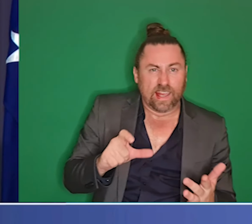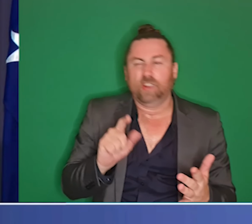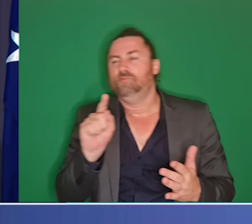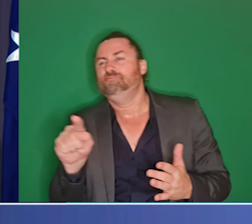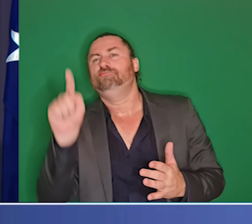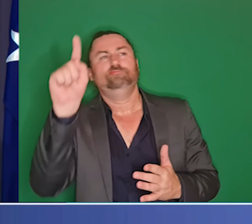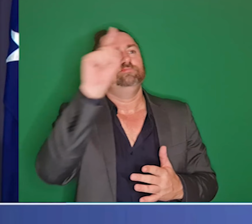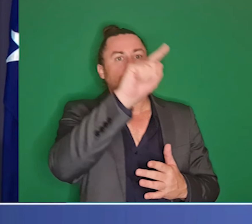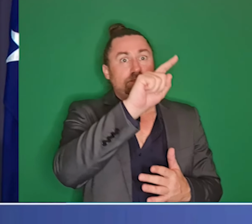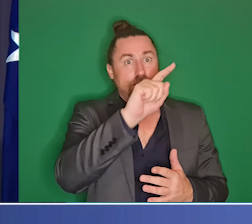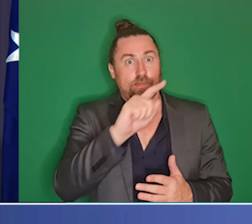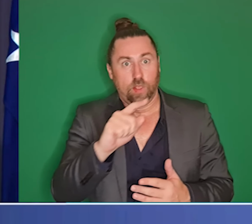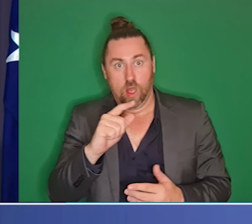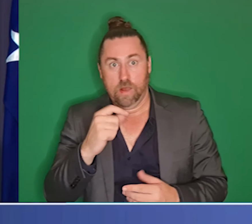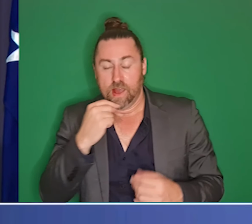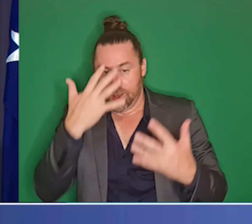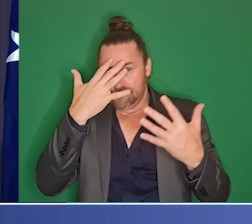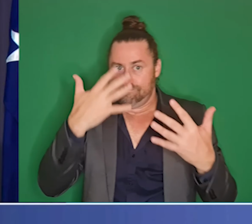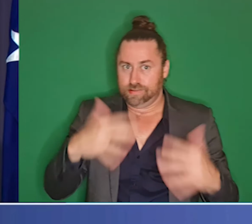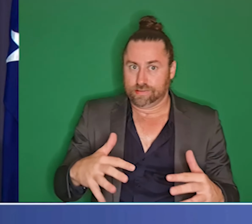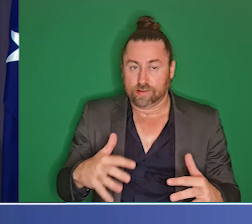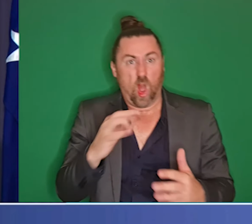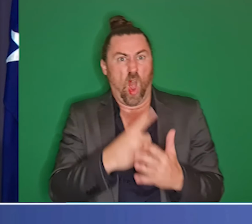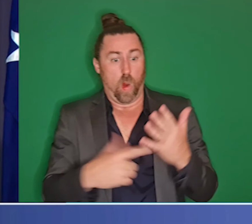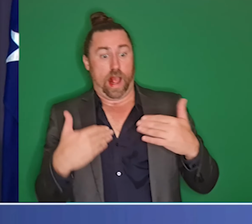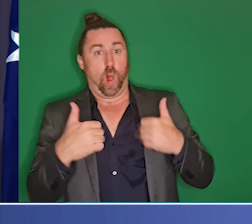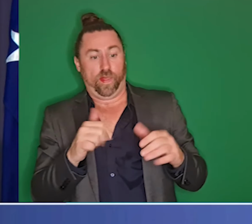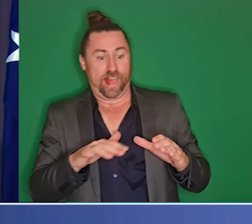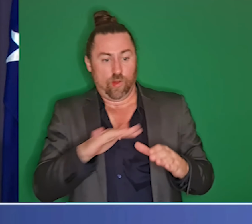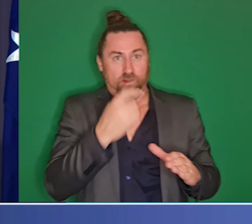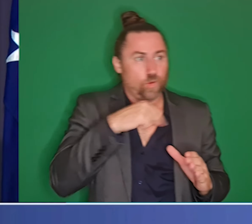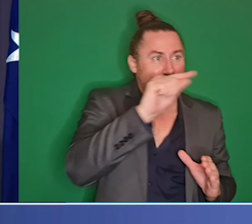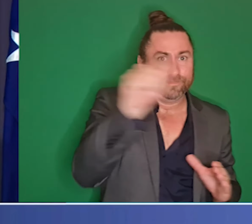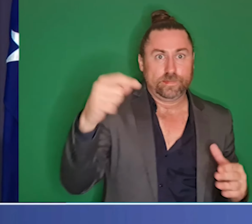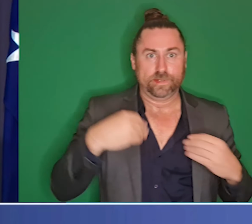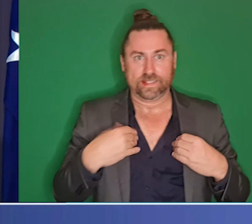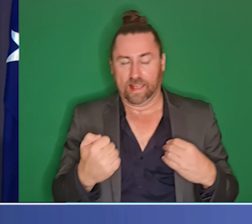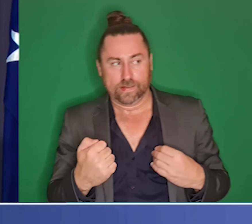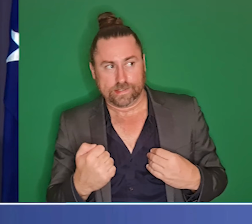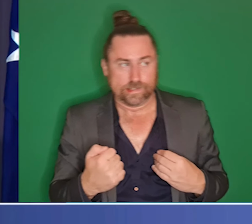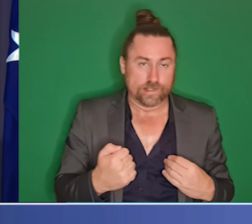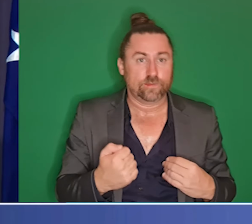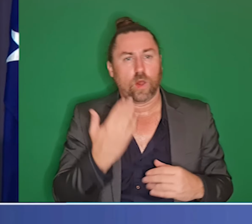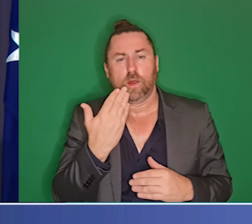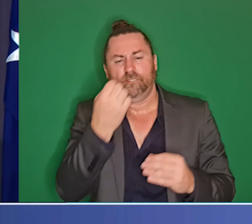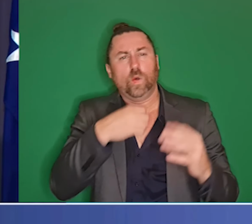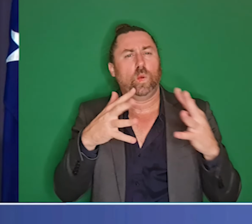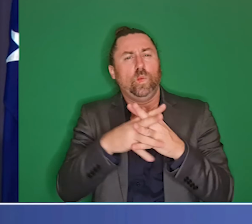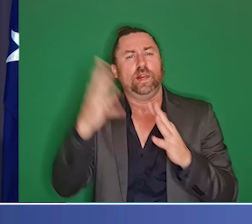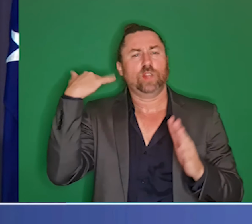is facing that, the same as other essential industries. And so, several weeks ago, the AHPPC did start some work